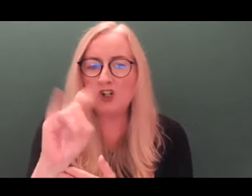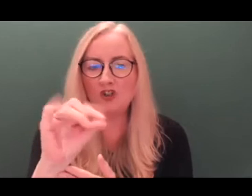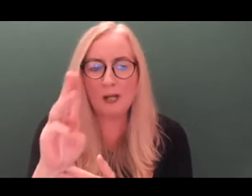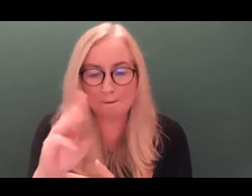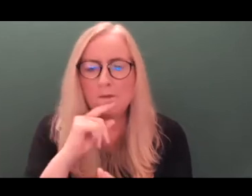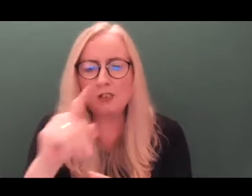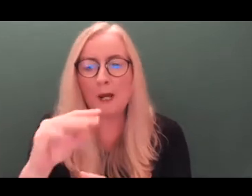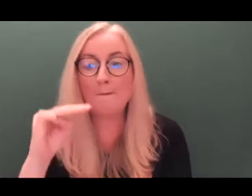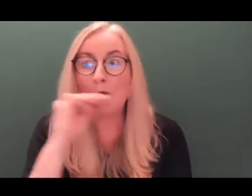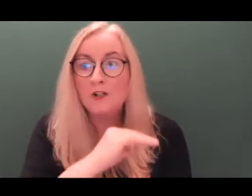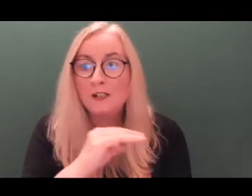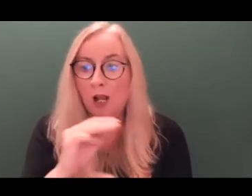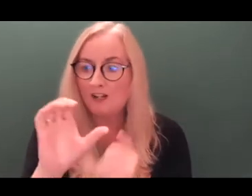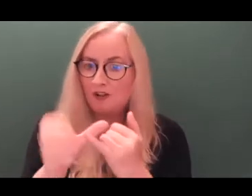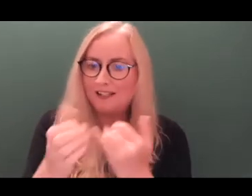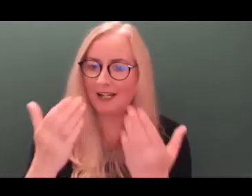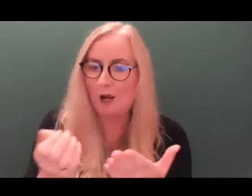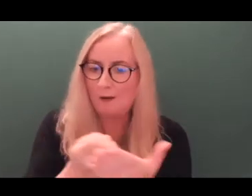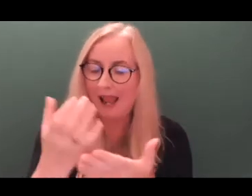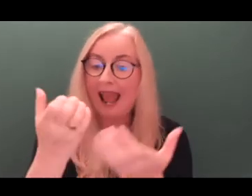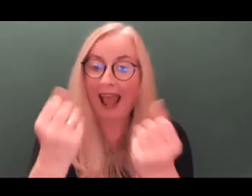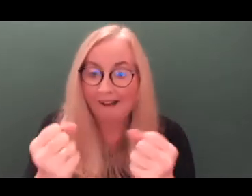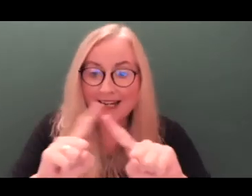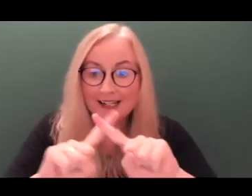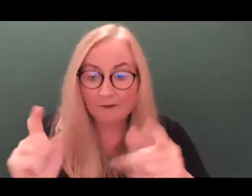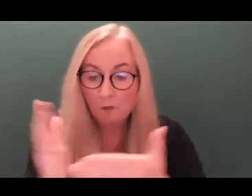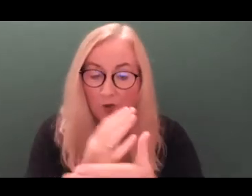now to explain that there is a difference between the office of the wards of court and the